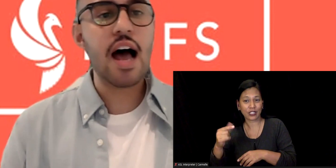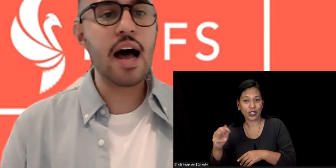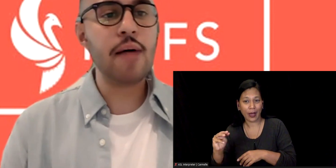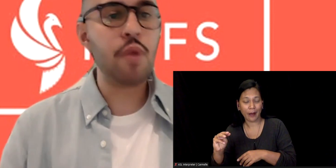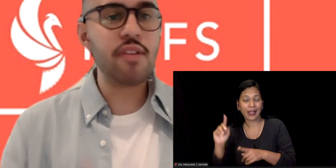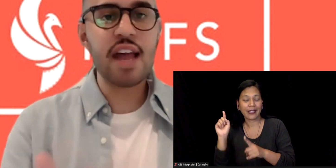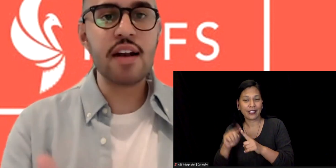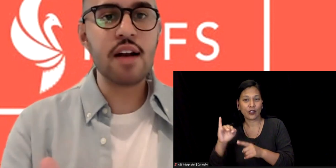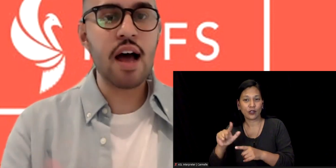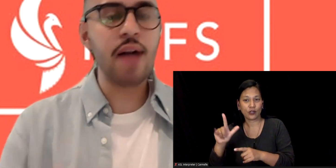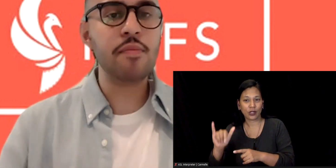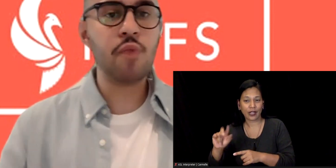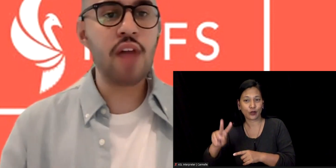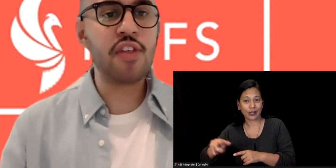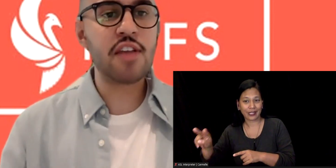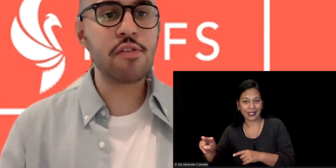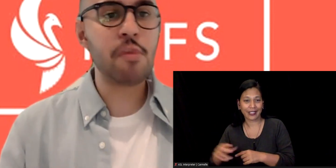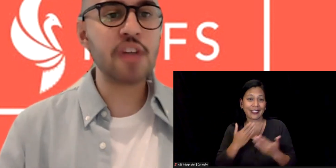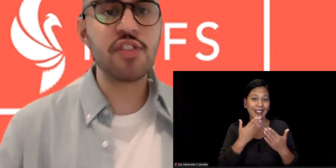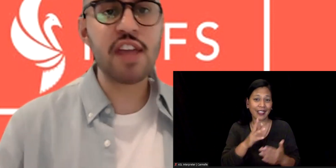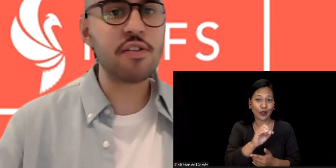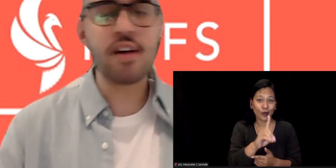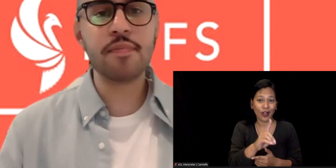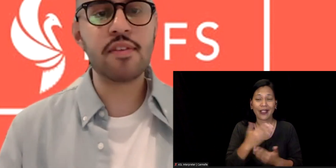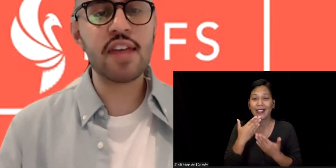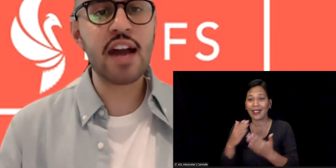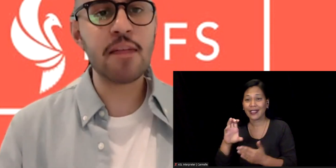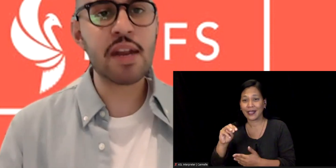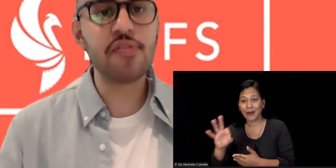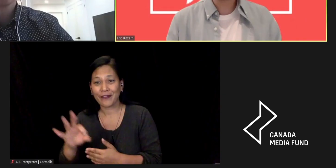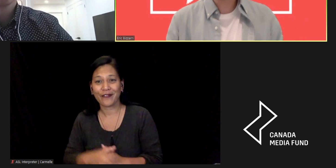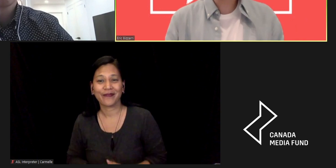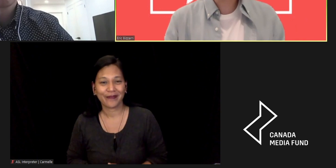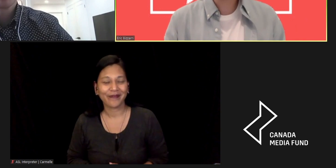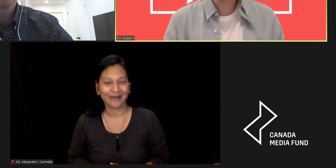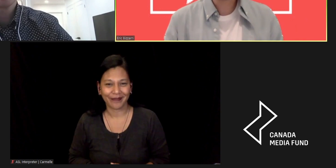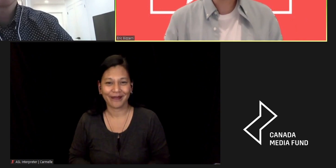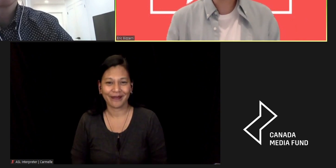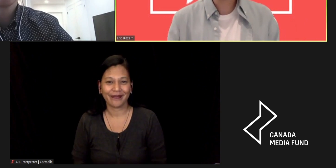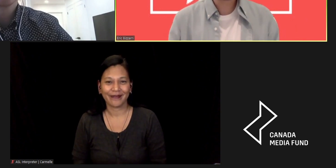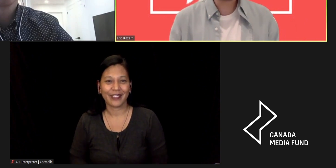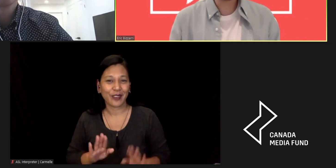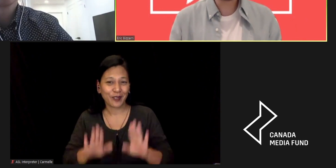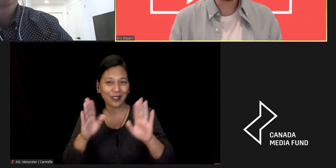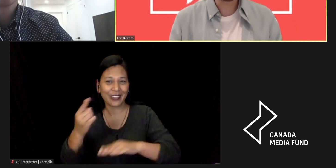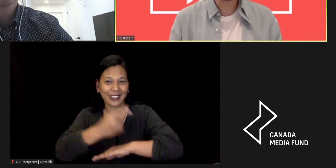Once again, Rod, thank you so much and thank you to the Canada Media Fund. For sure. Have a great day.